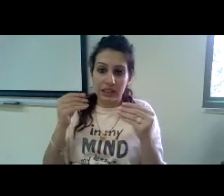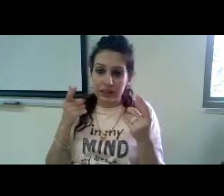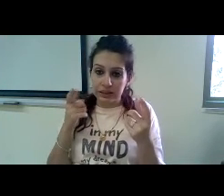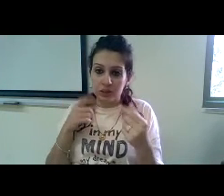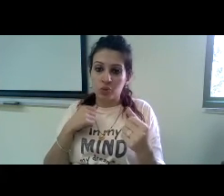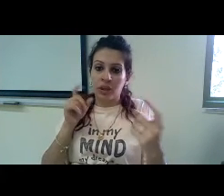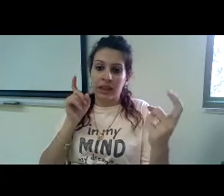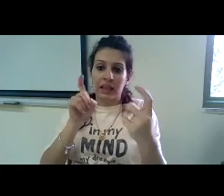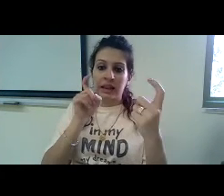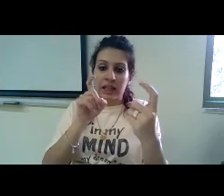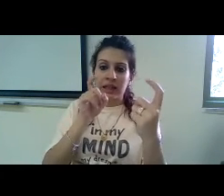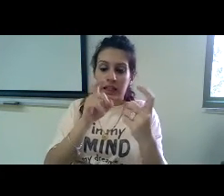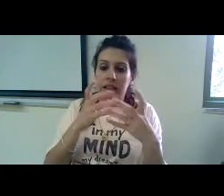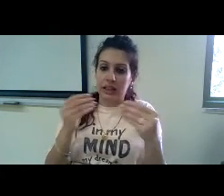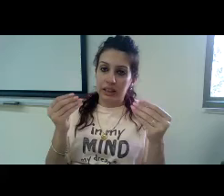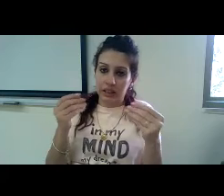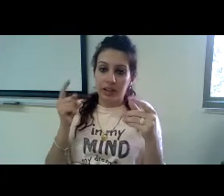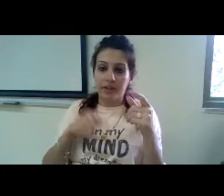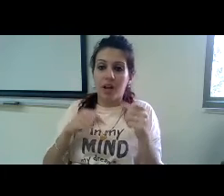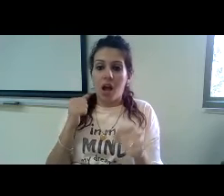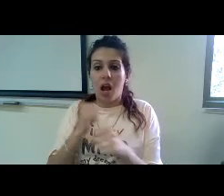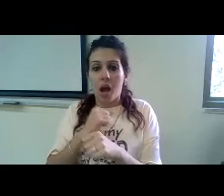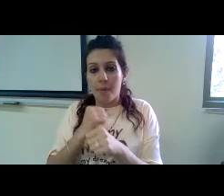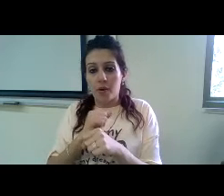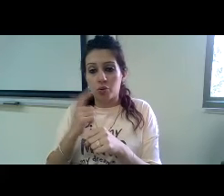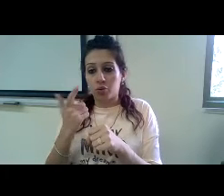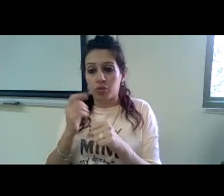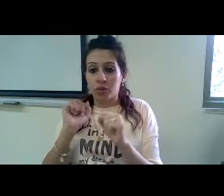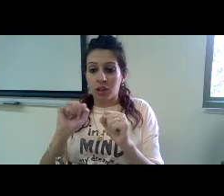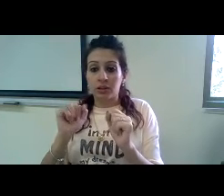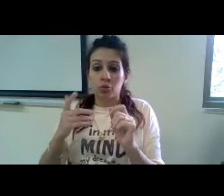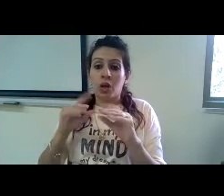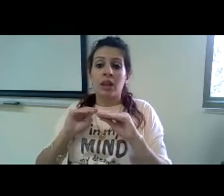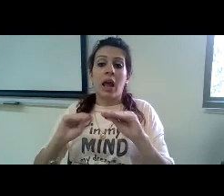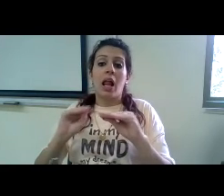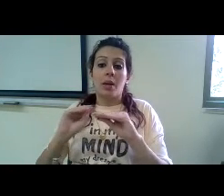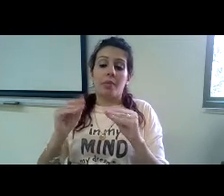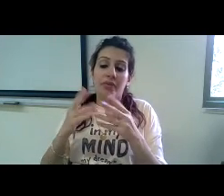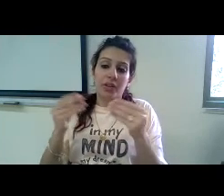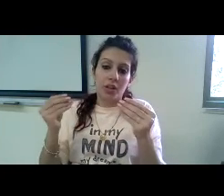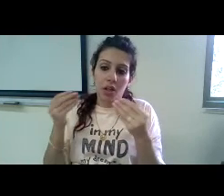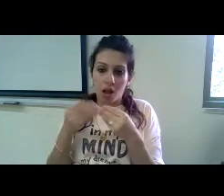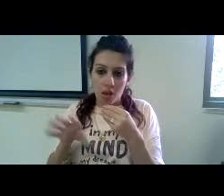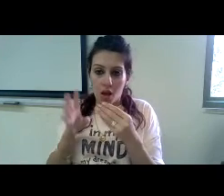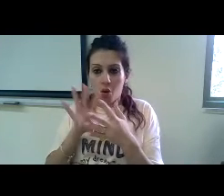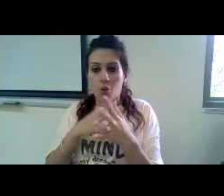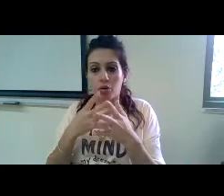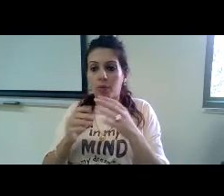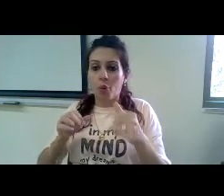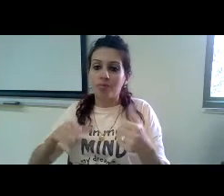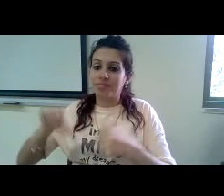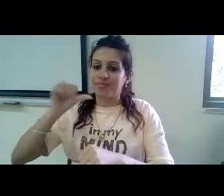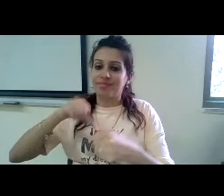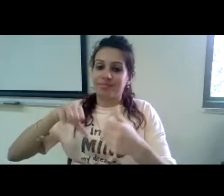So the first part is how do we already know about parents involvement in children's education?